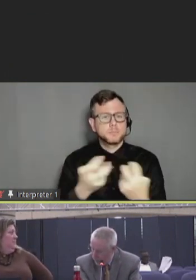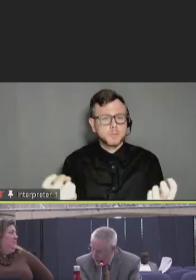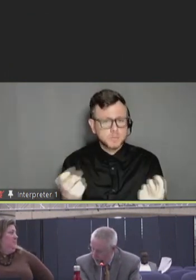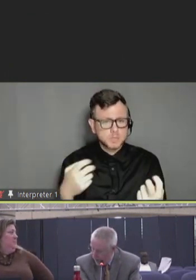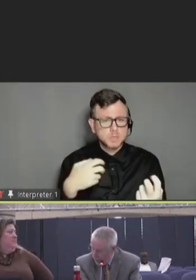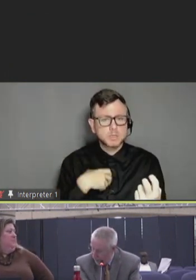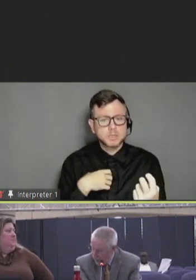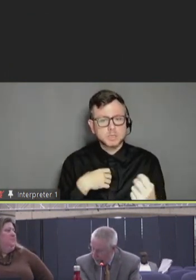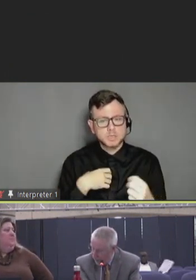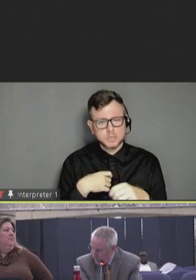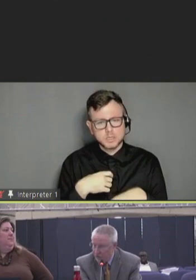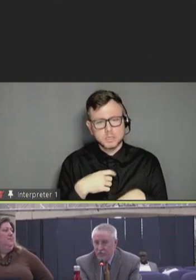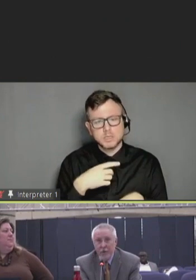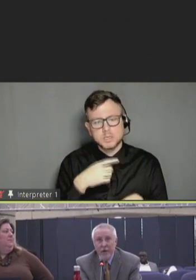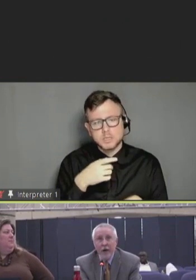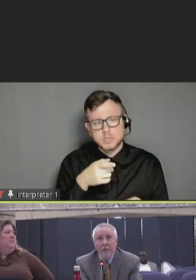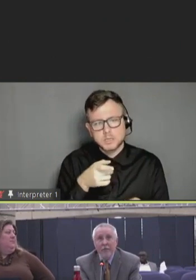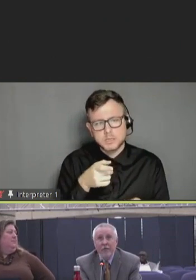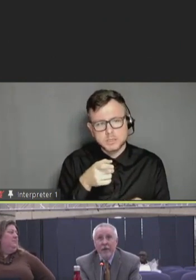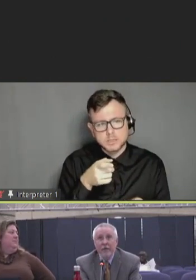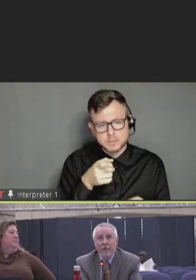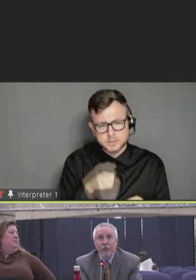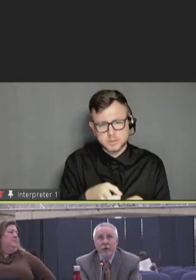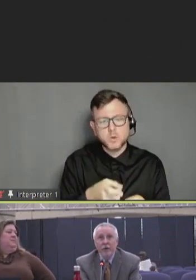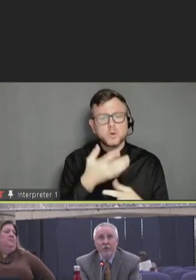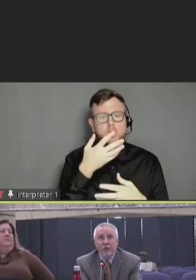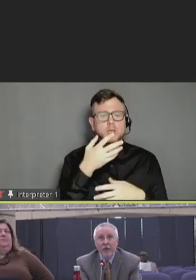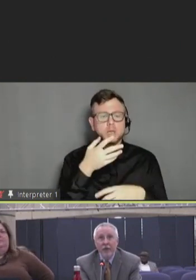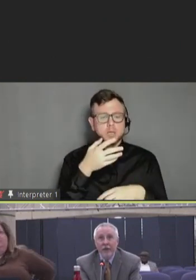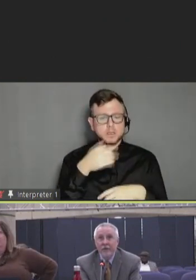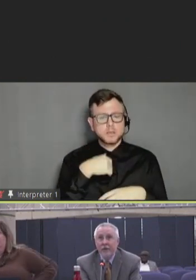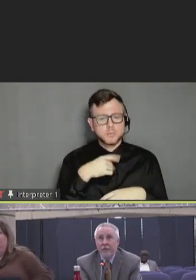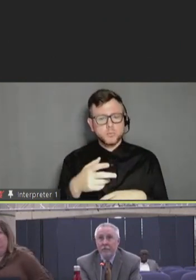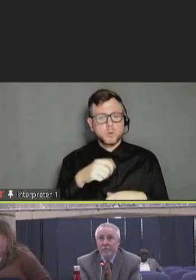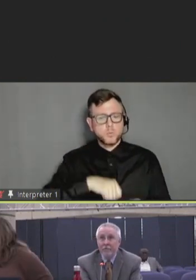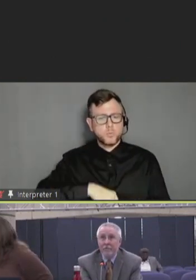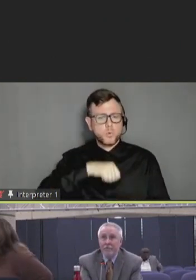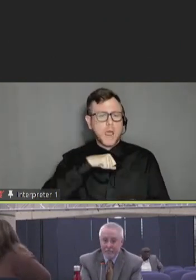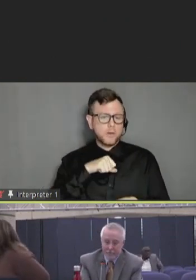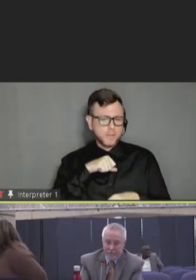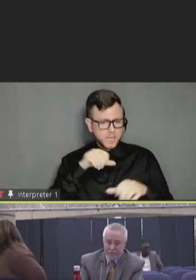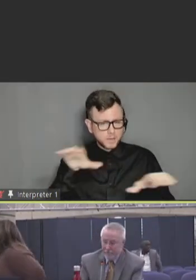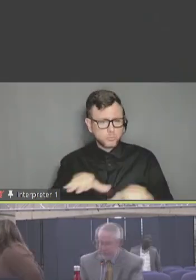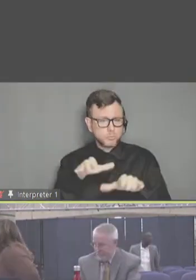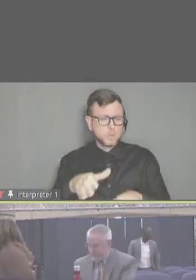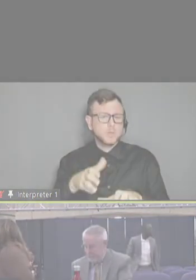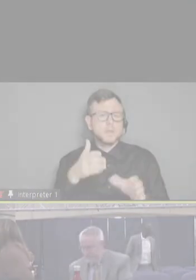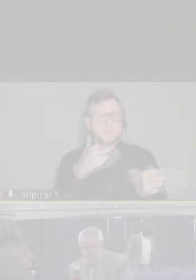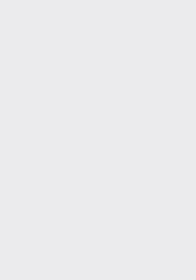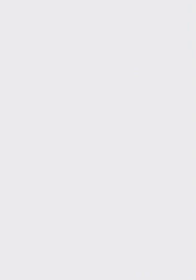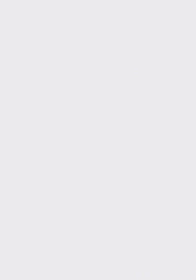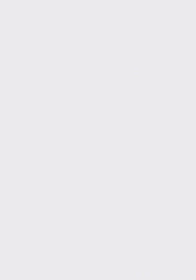Provax: Trusted Messenger Speak up. Thank you for joining us for NVAC today.